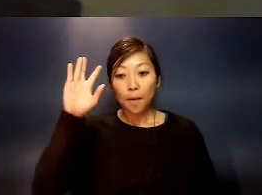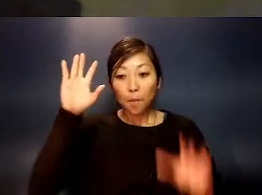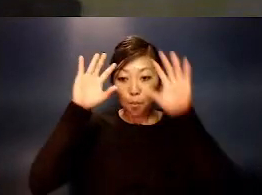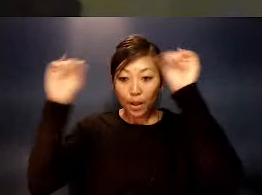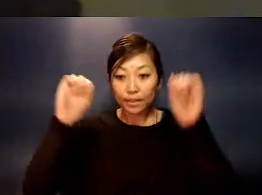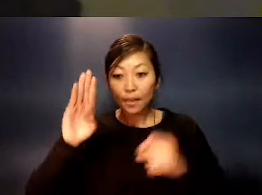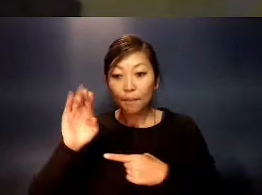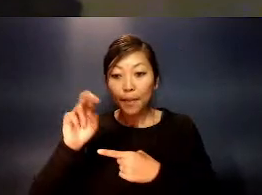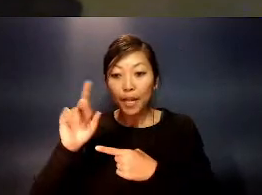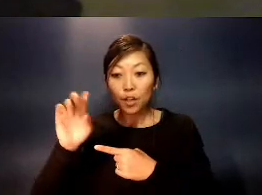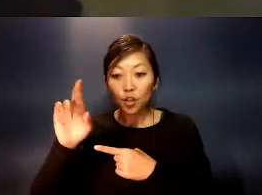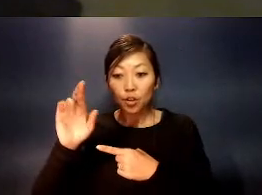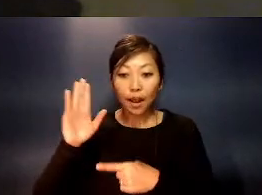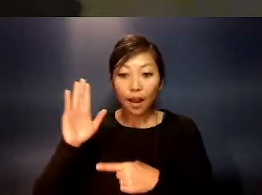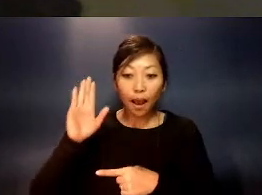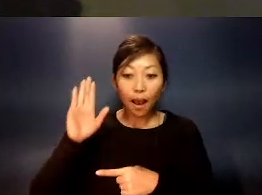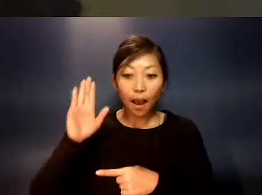JUST OVER $149 MILLION.